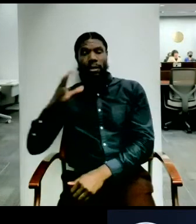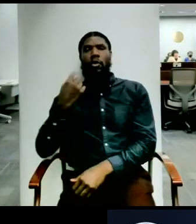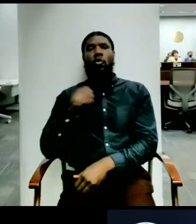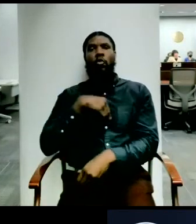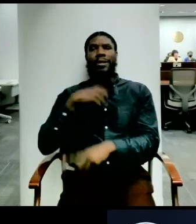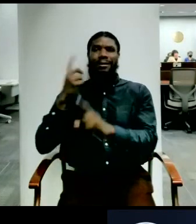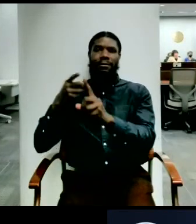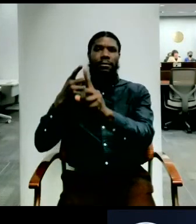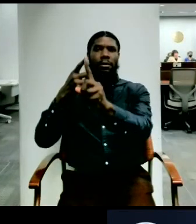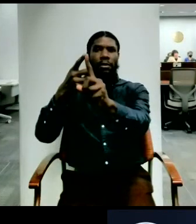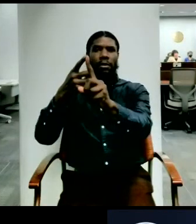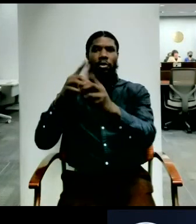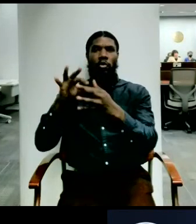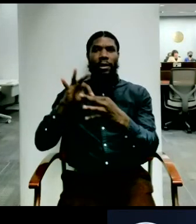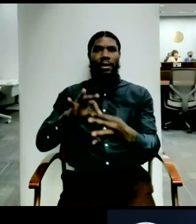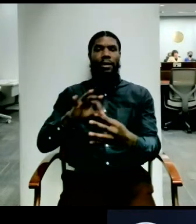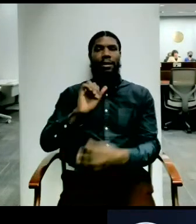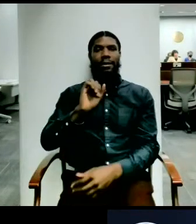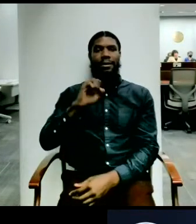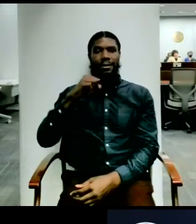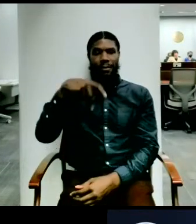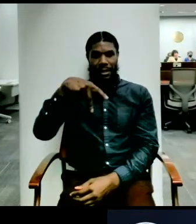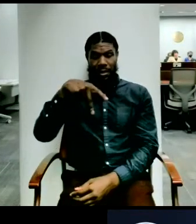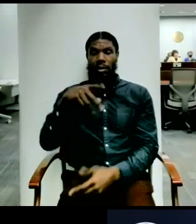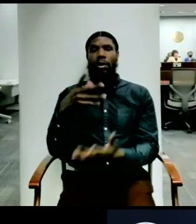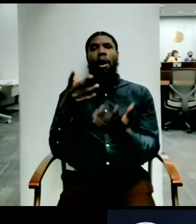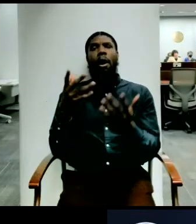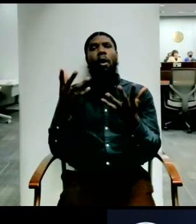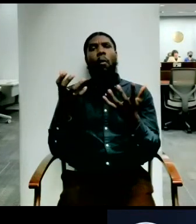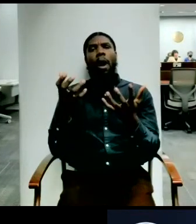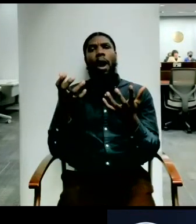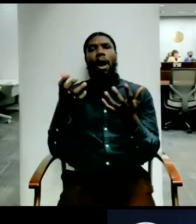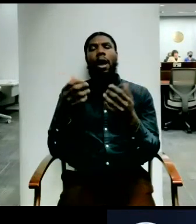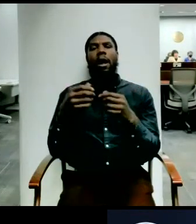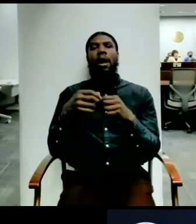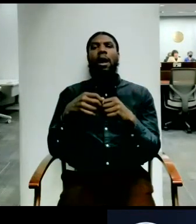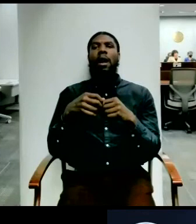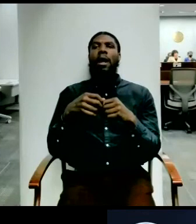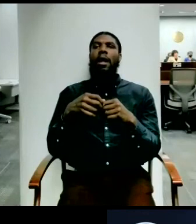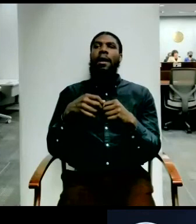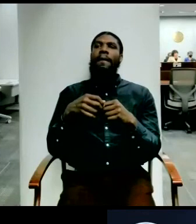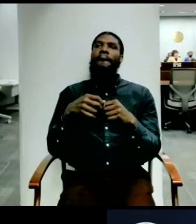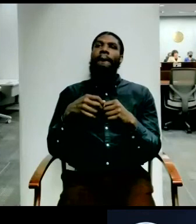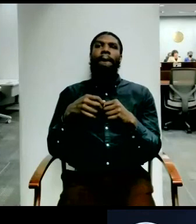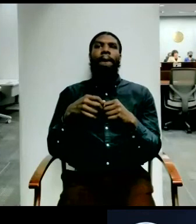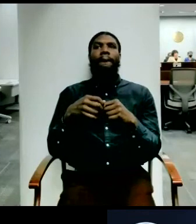do with respect to this strategic enforcement plan is to really, you know, not follow okay